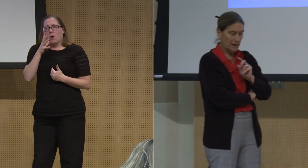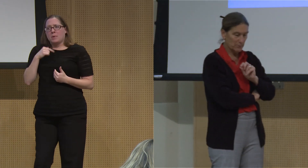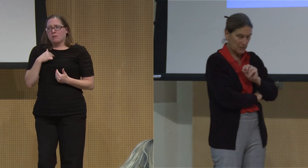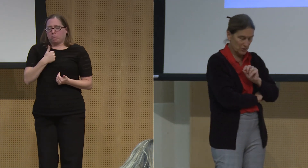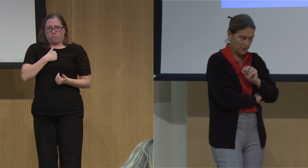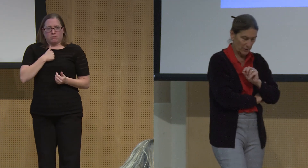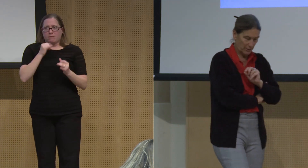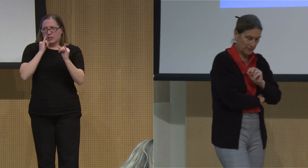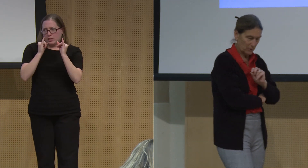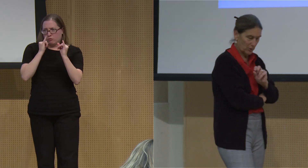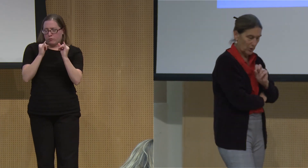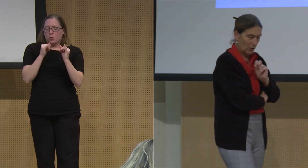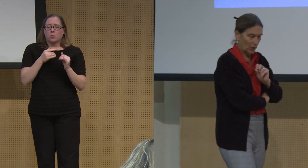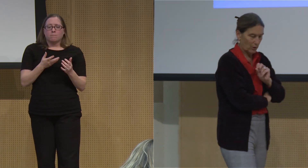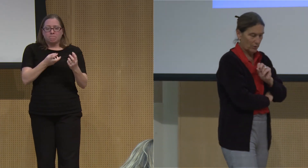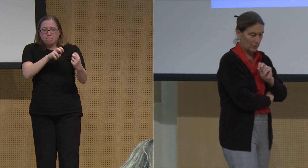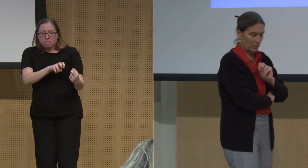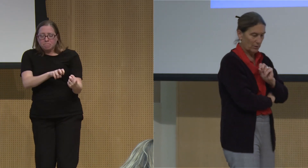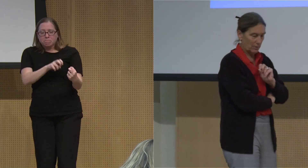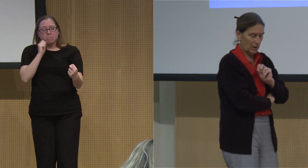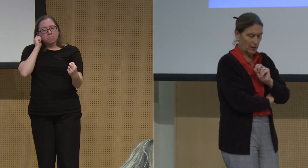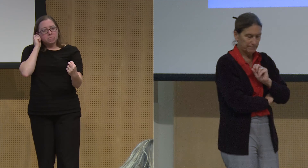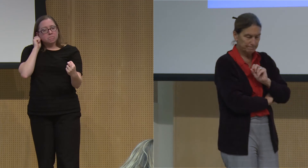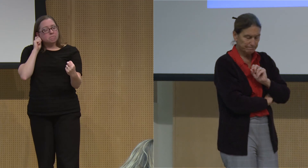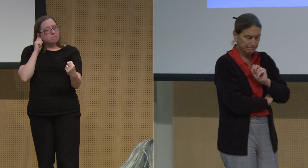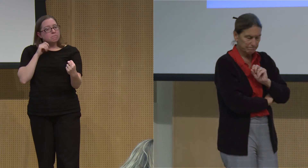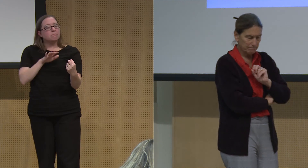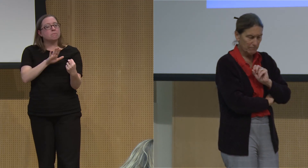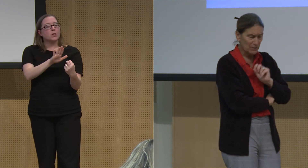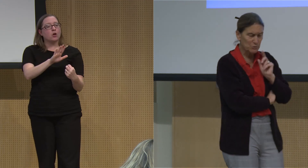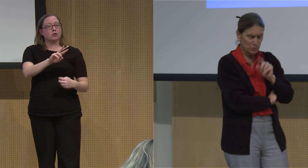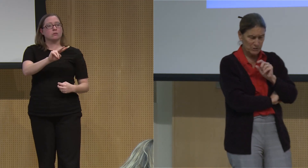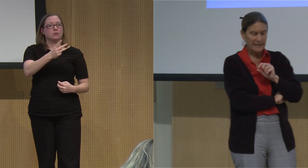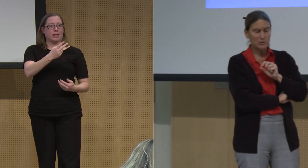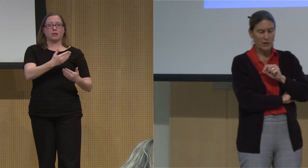I WAS INTERVIEWING. HER, UM--THIS IS HER SECOND CHILD.